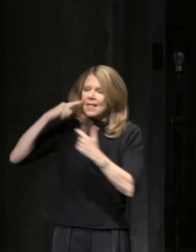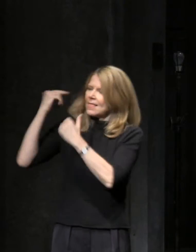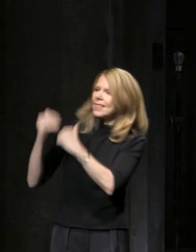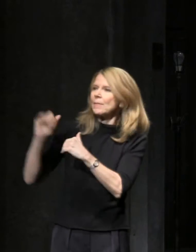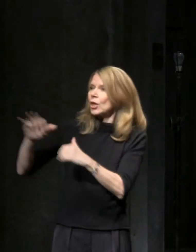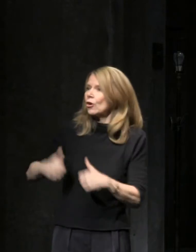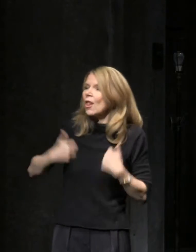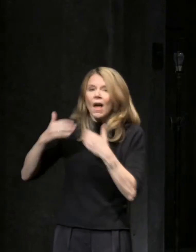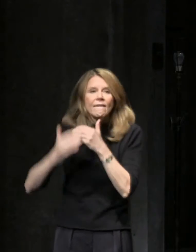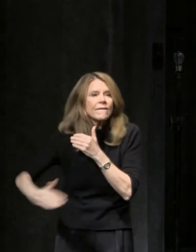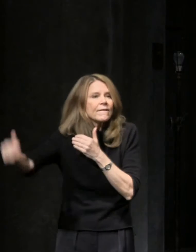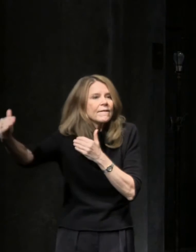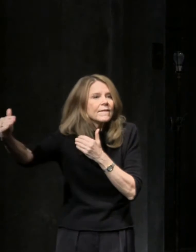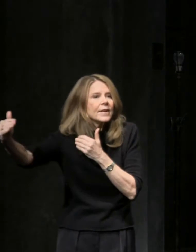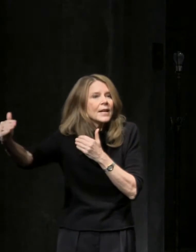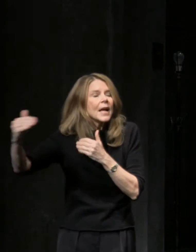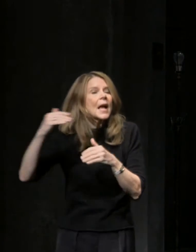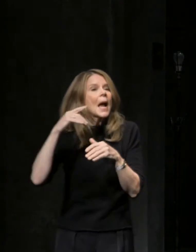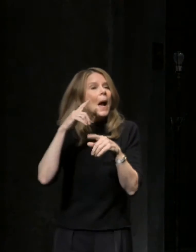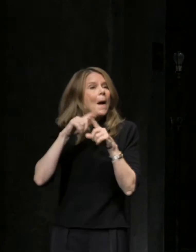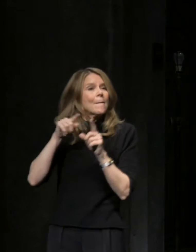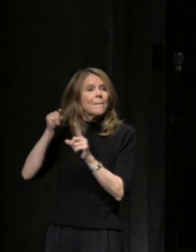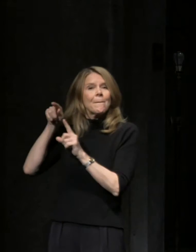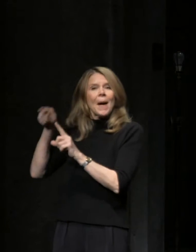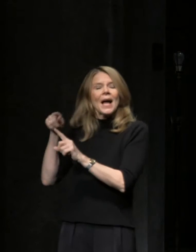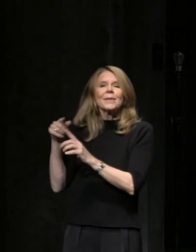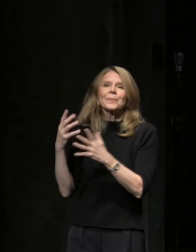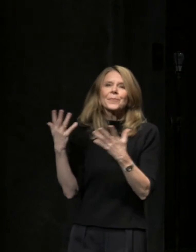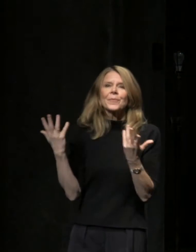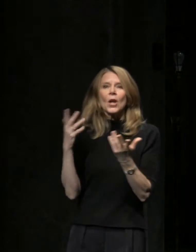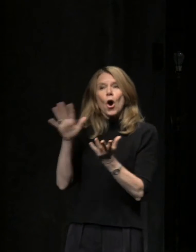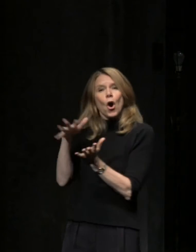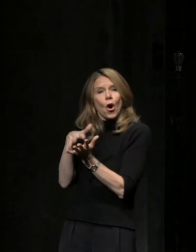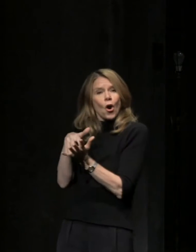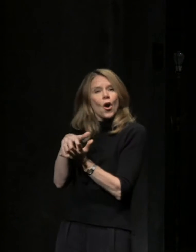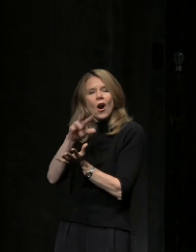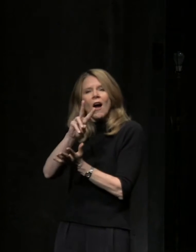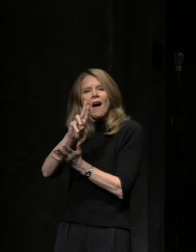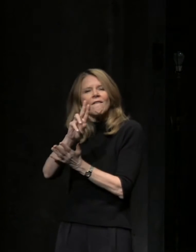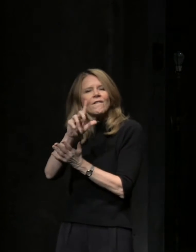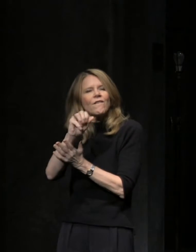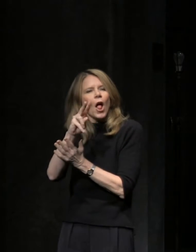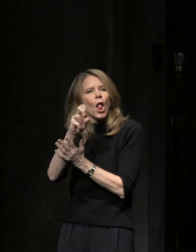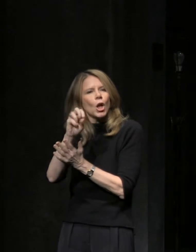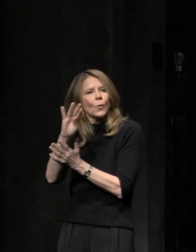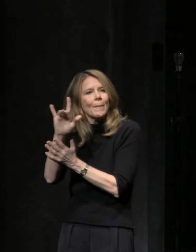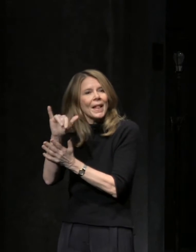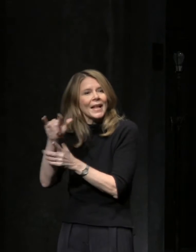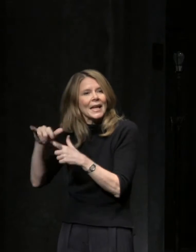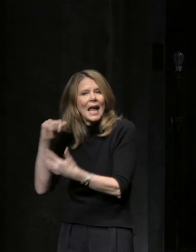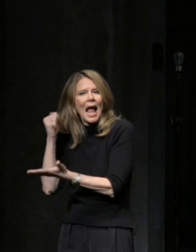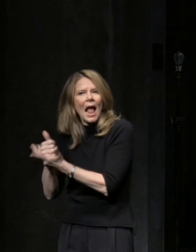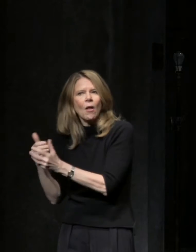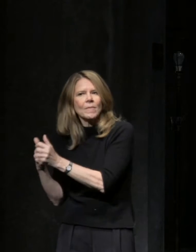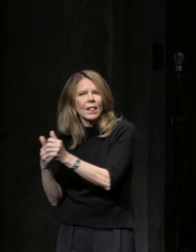But the one whose vulnerability, if you can say this, ultimately led to the revolution.